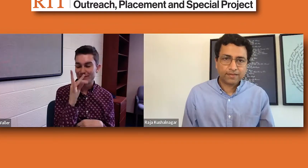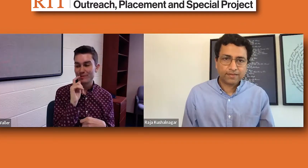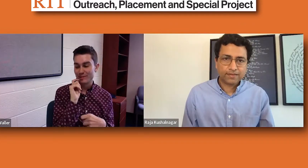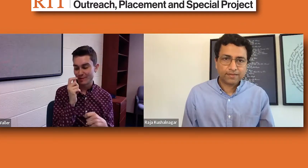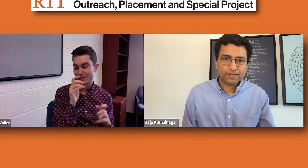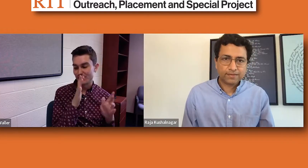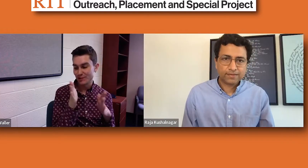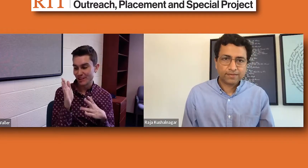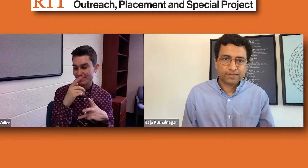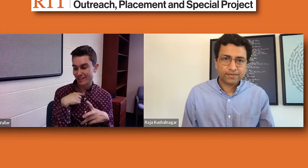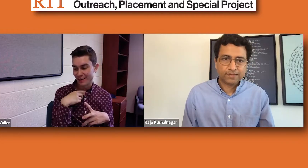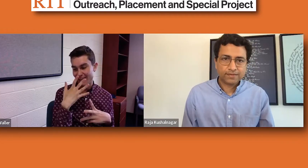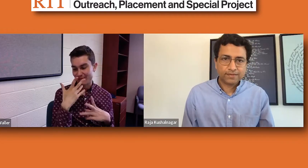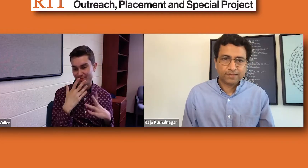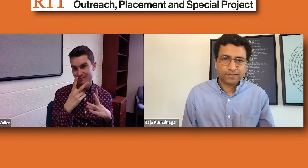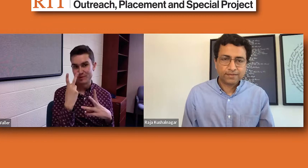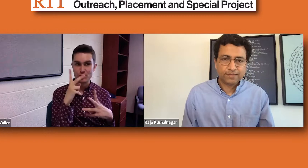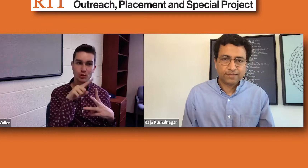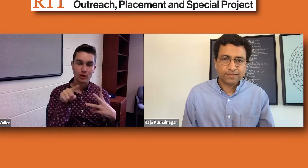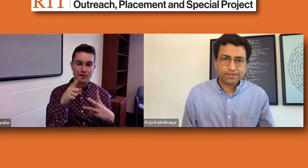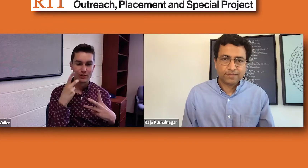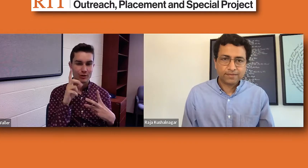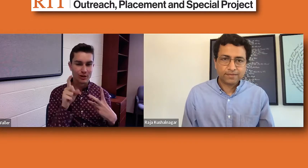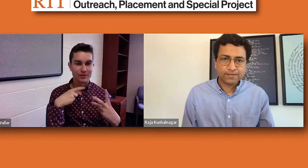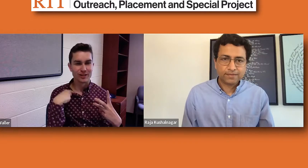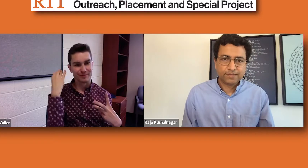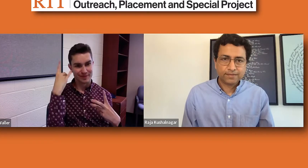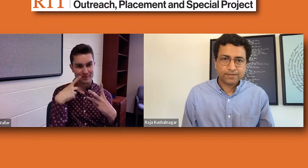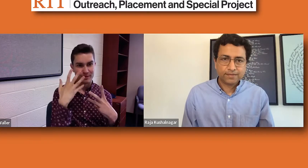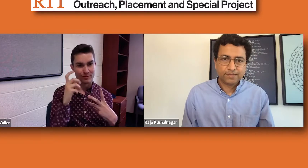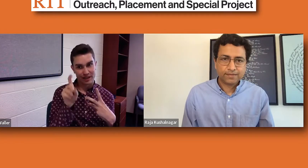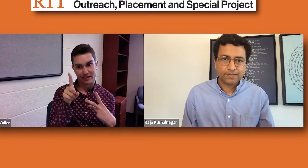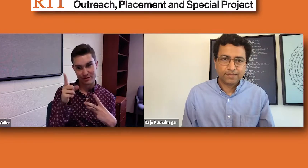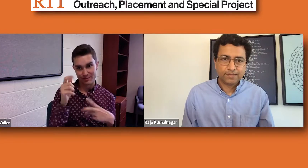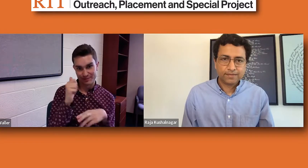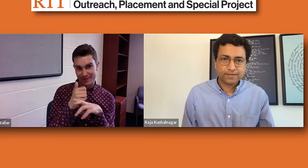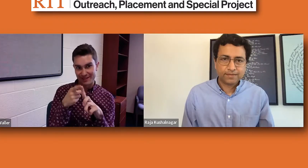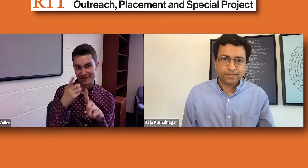I find that really interesting, and I think that this leads to a couple of questions that I want to ask.